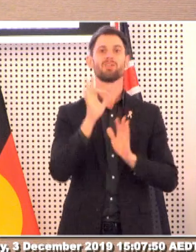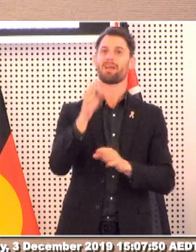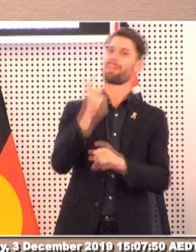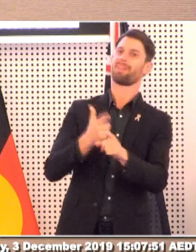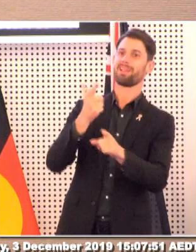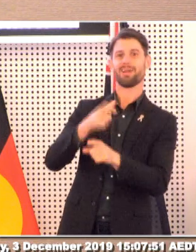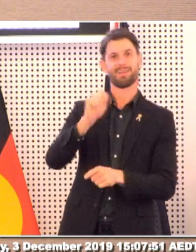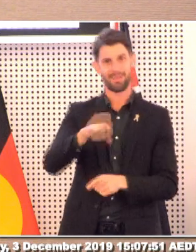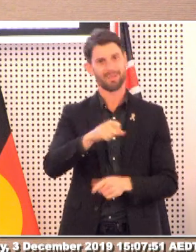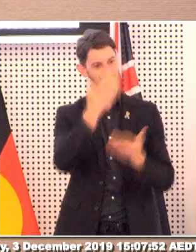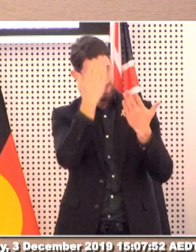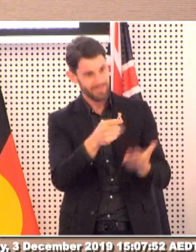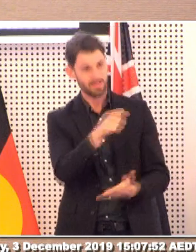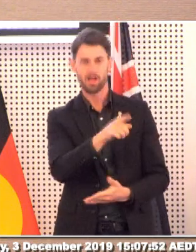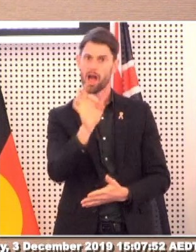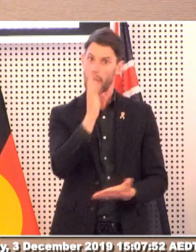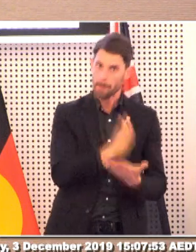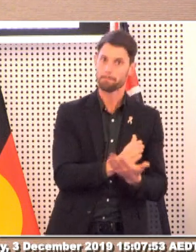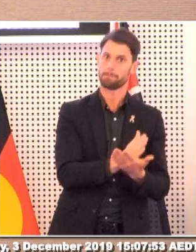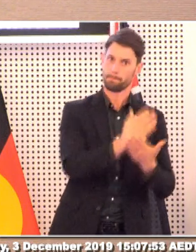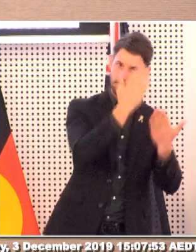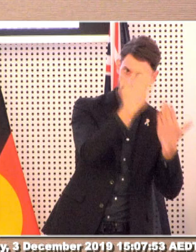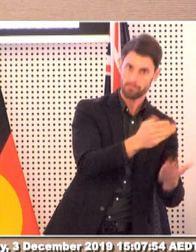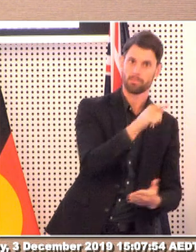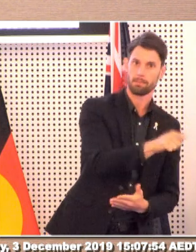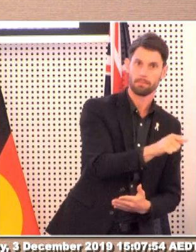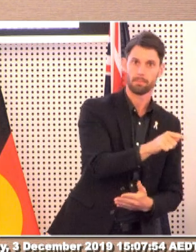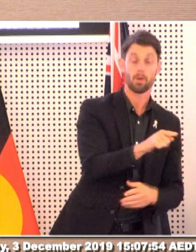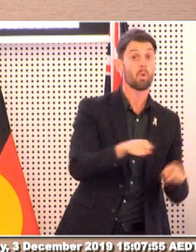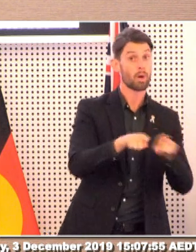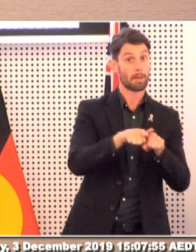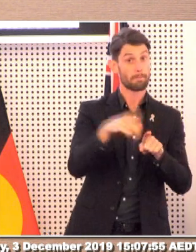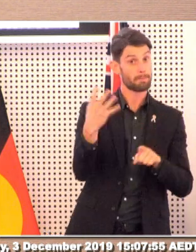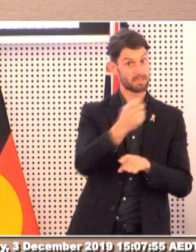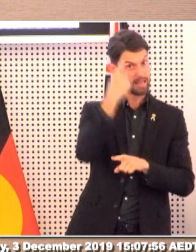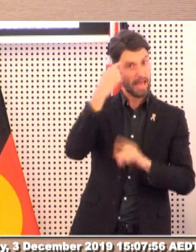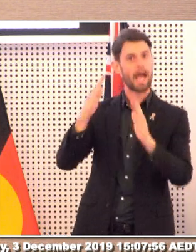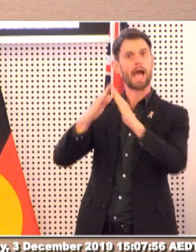We have to look at how we manage vacancies in houses, how – if it is your home, why